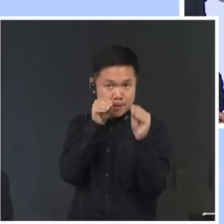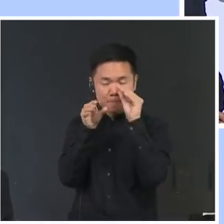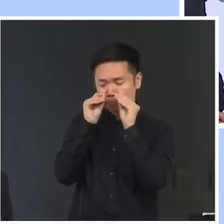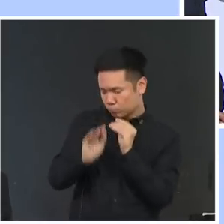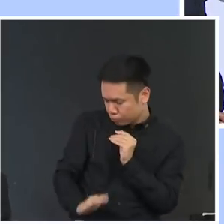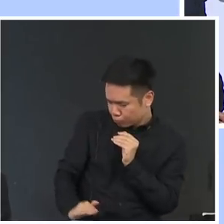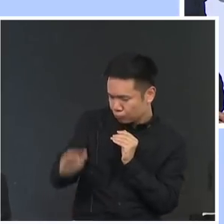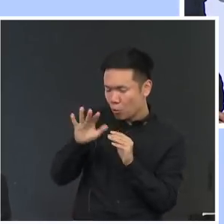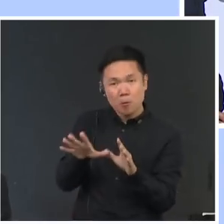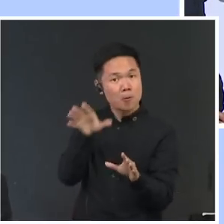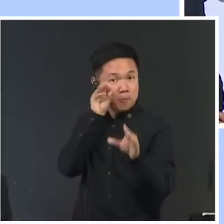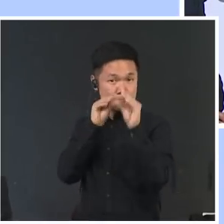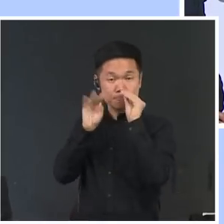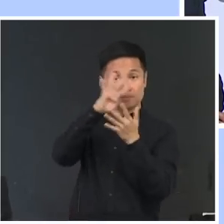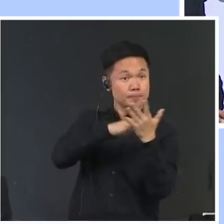Article 24.